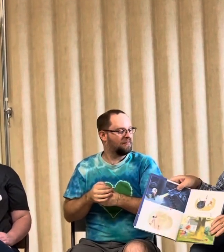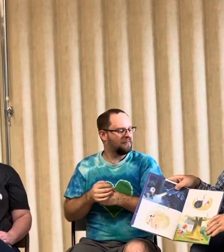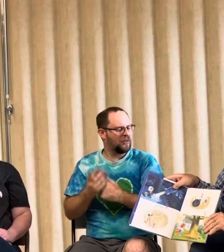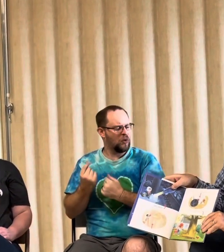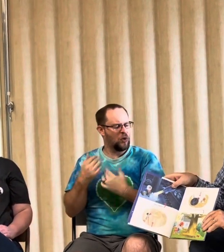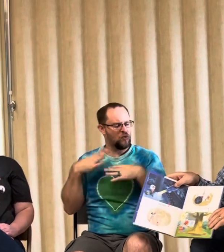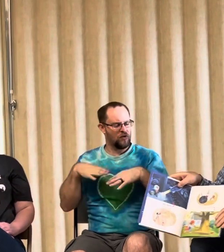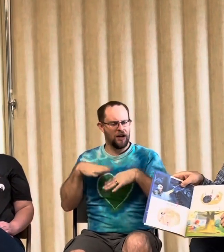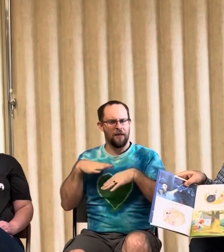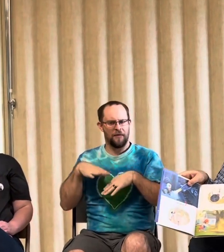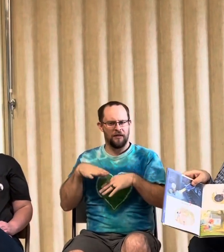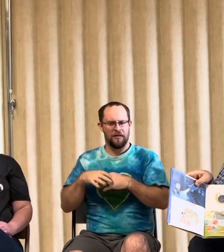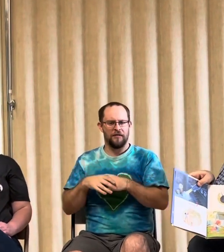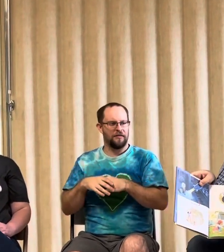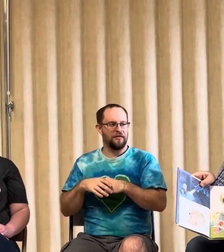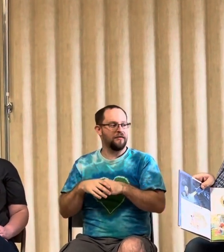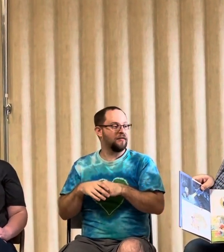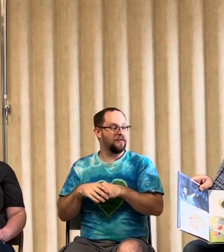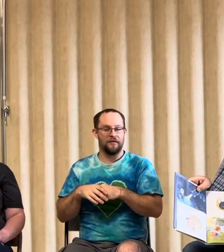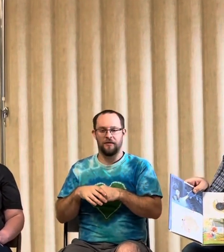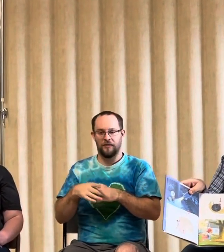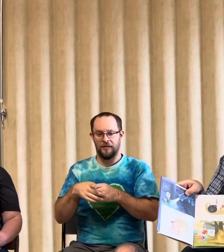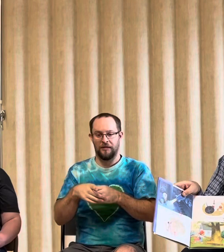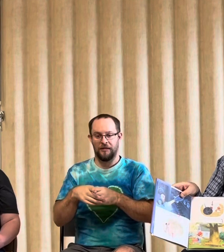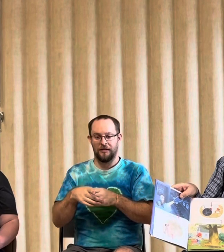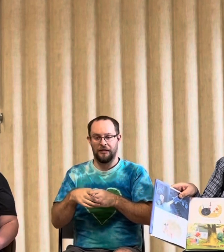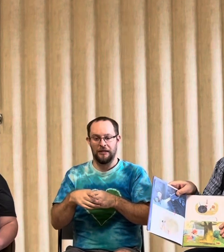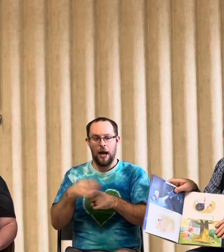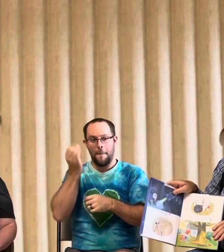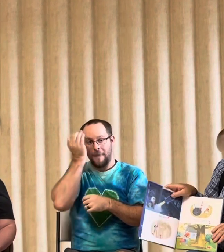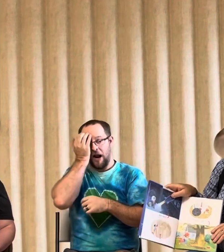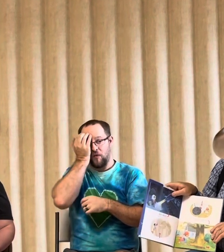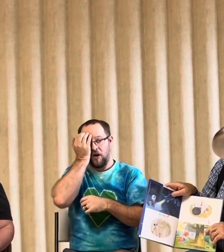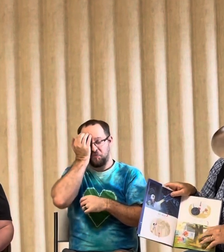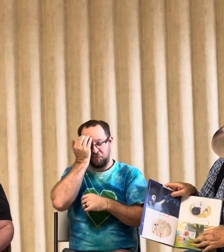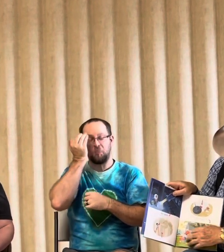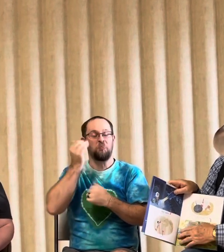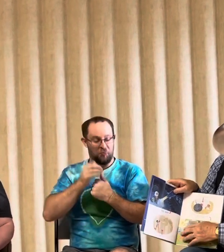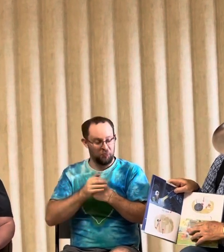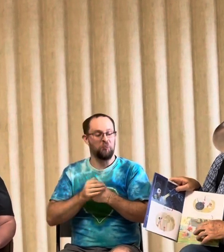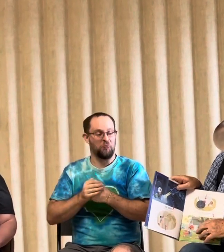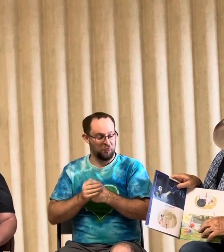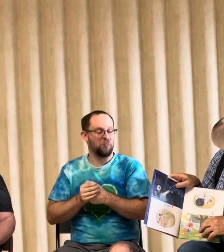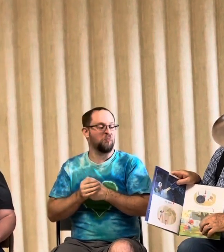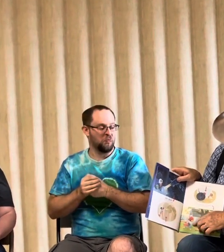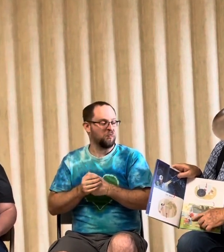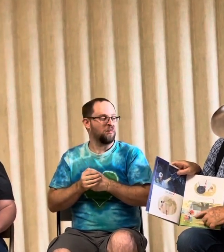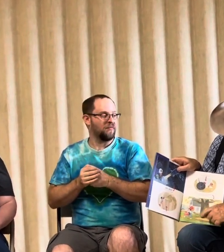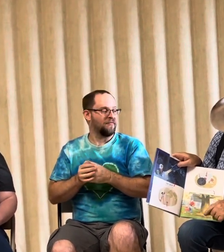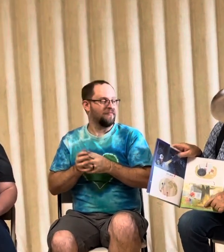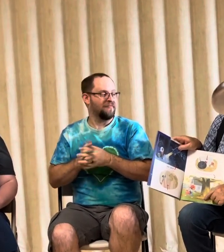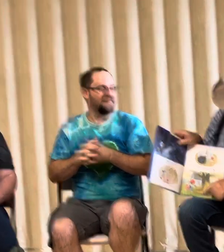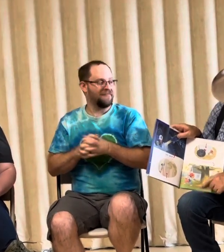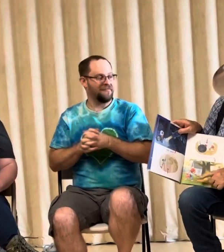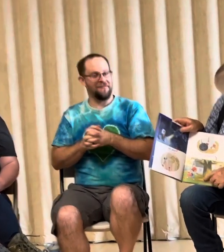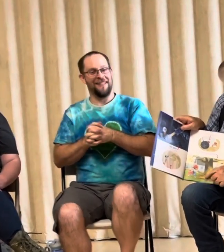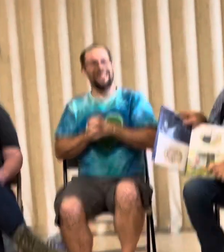dressed up like, you know? Can you tell what he looks like? AUDIENCE: A pirate! GRAMPS: A pirate! There you go. Arrr! Yeah! And